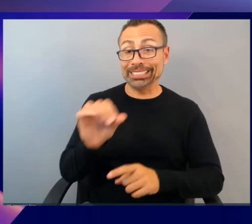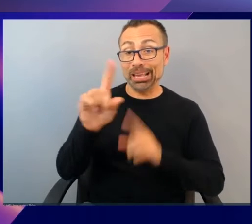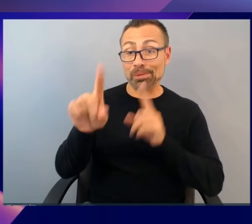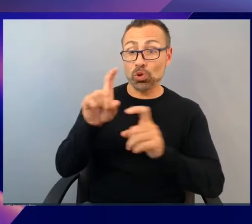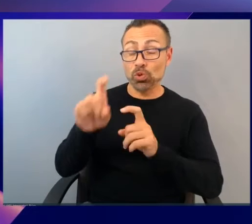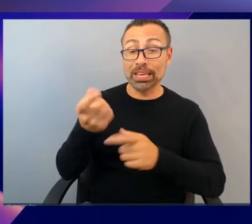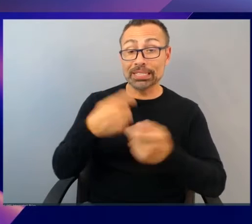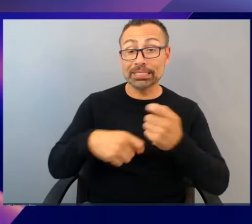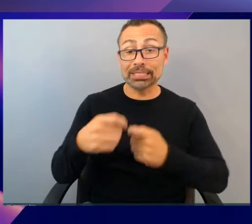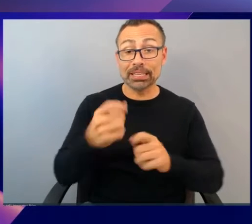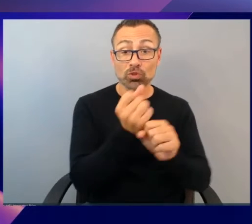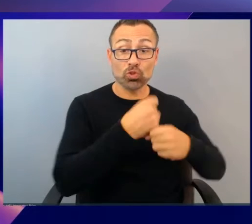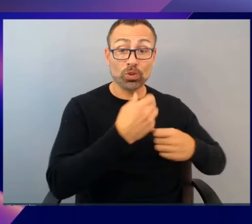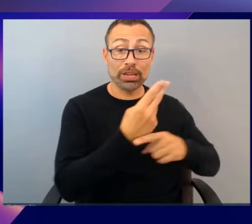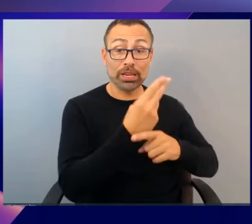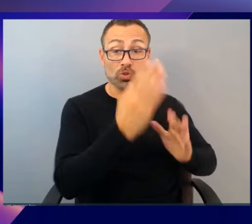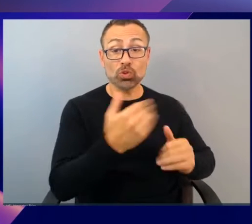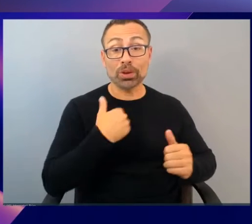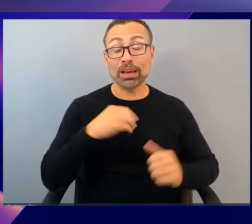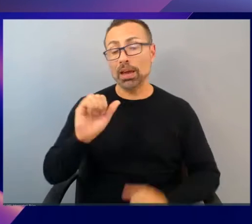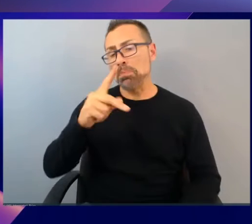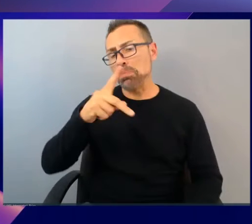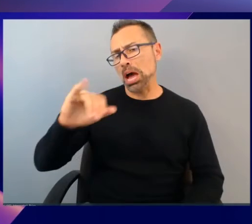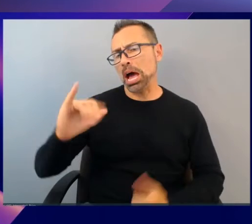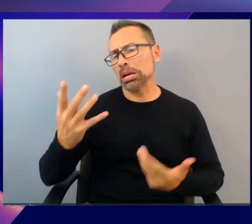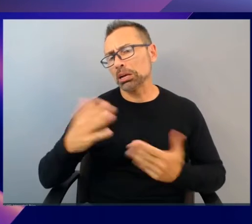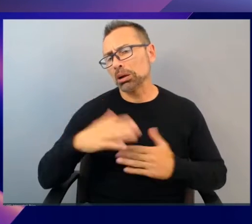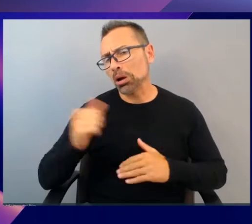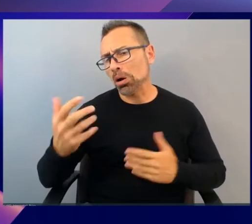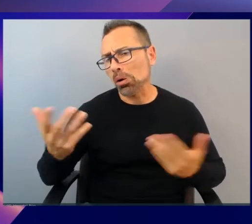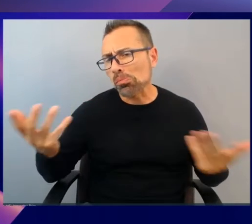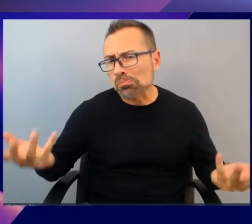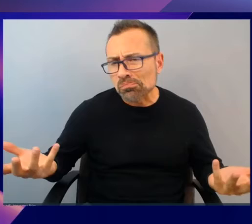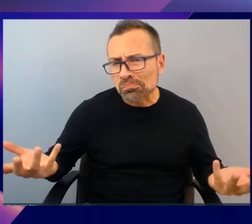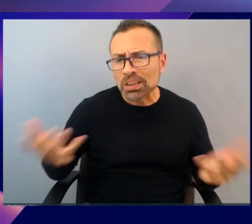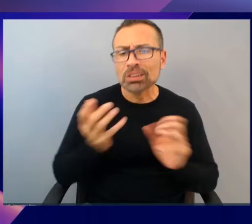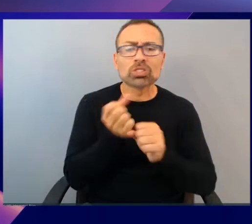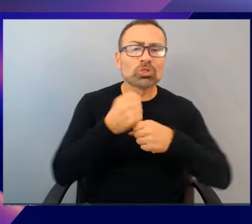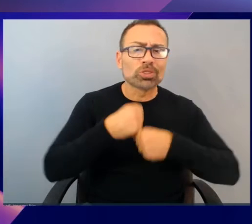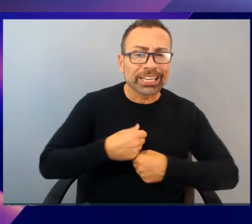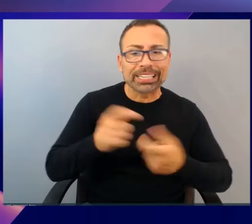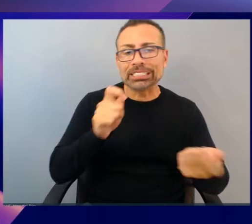we'll have the API call create change set. Right.